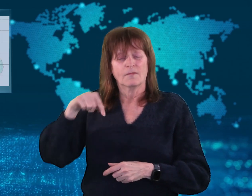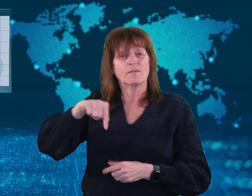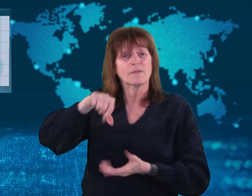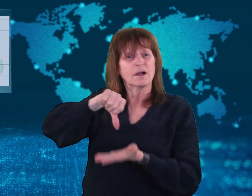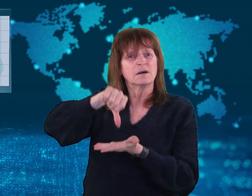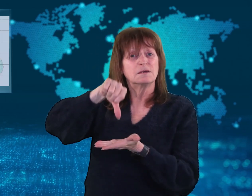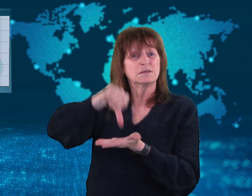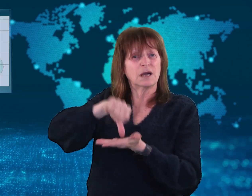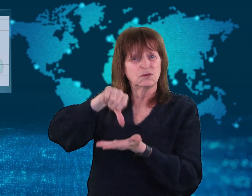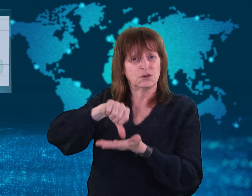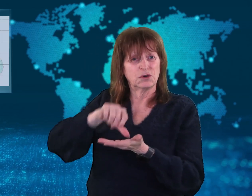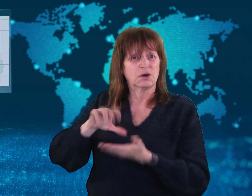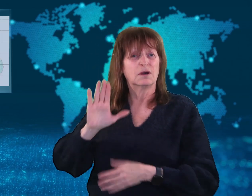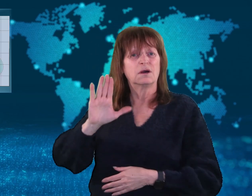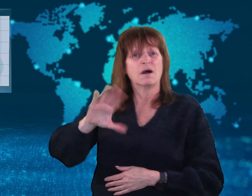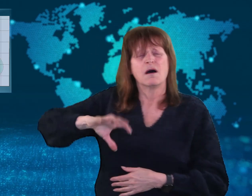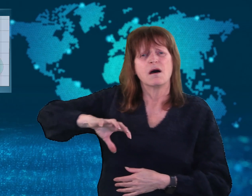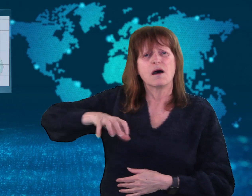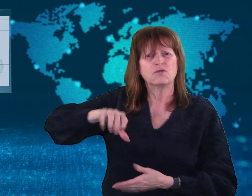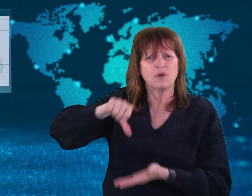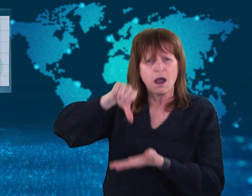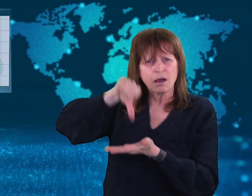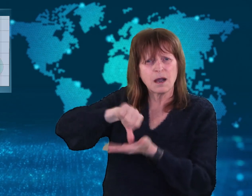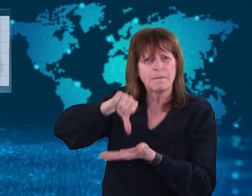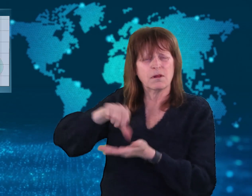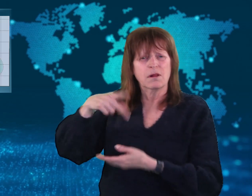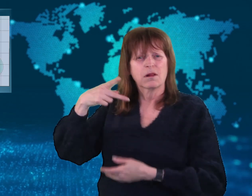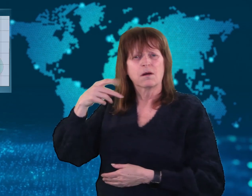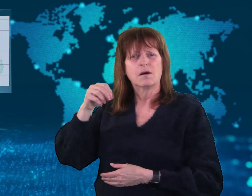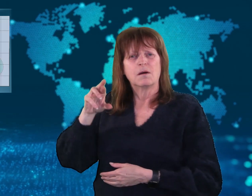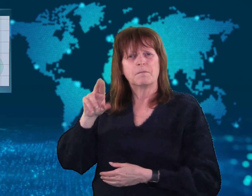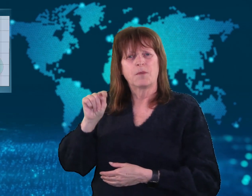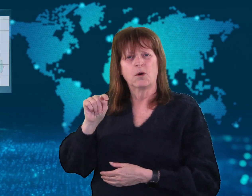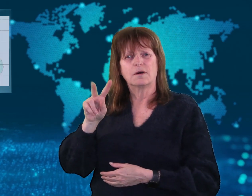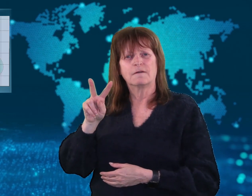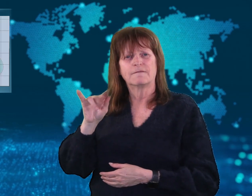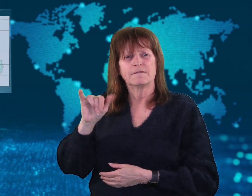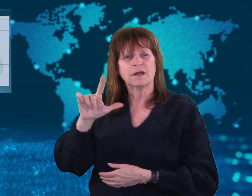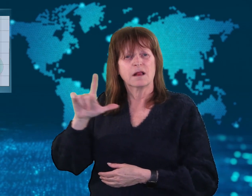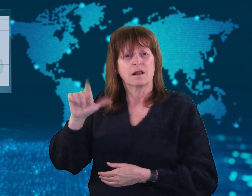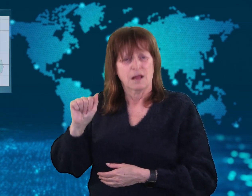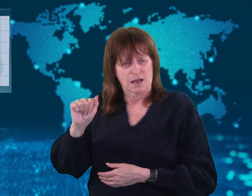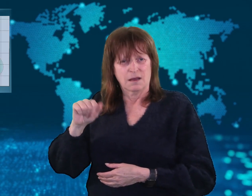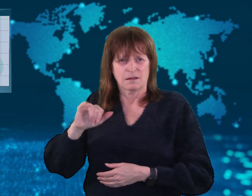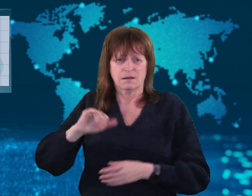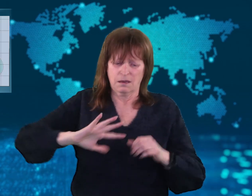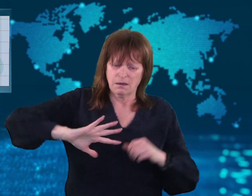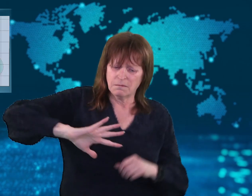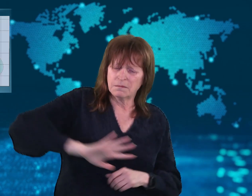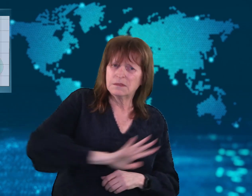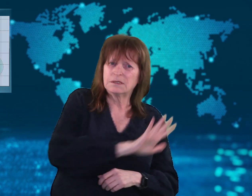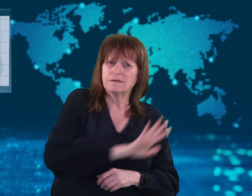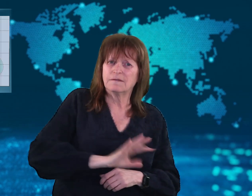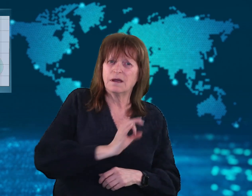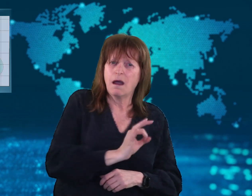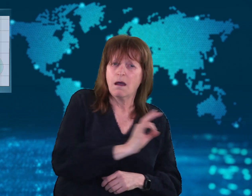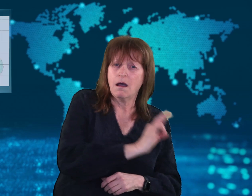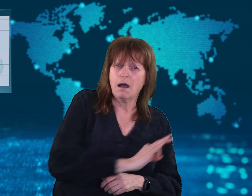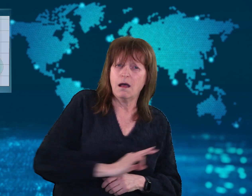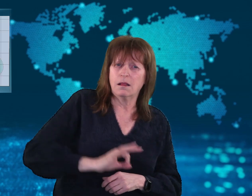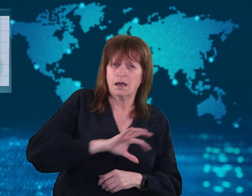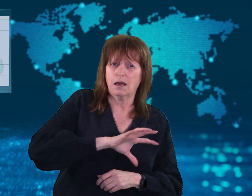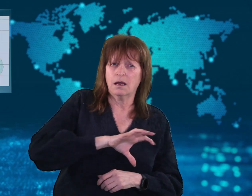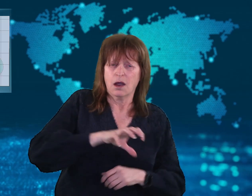Hundreds of people managed to flee to evacuation centers ahead of the second cyclone.